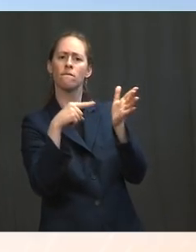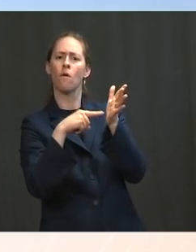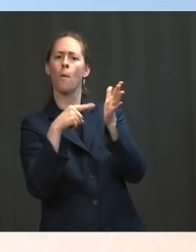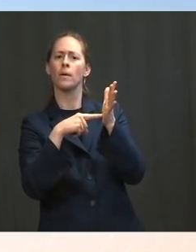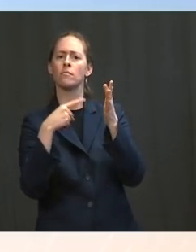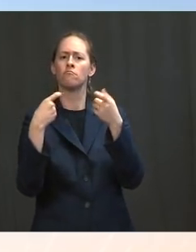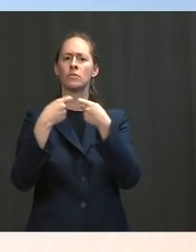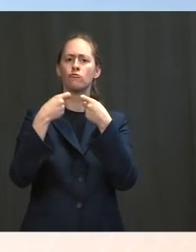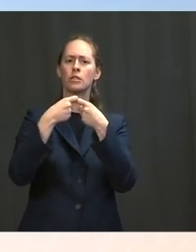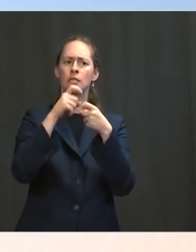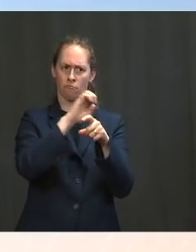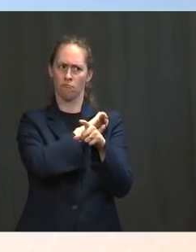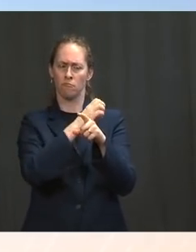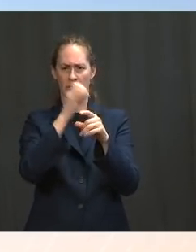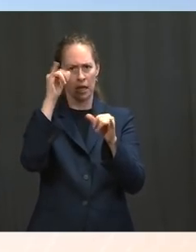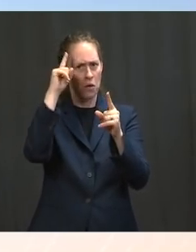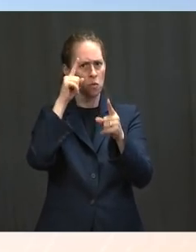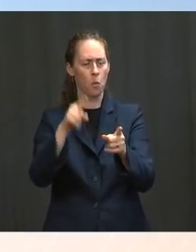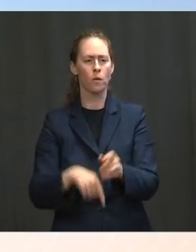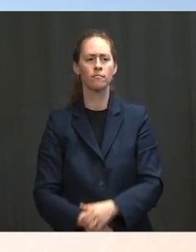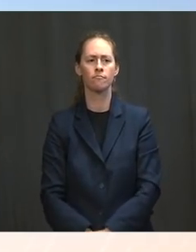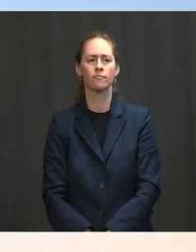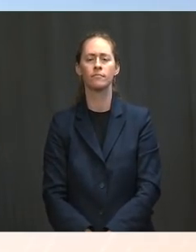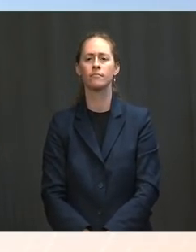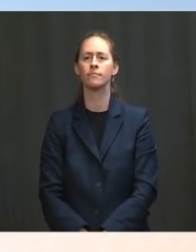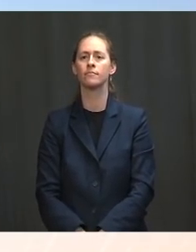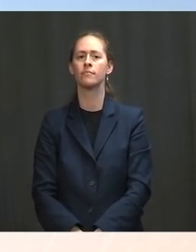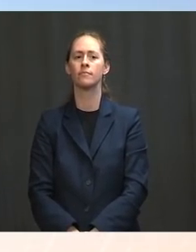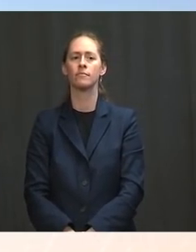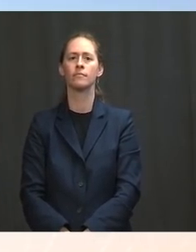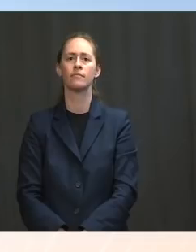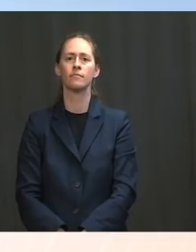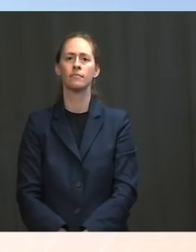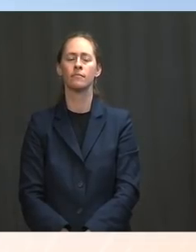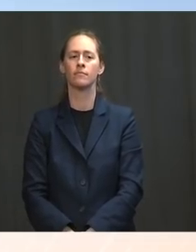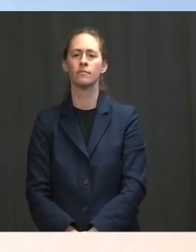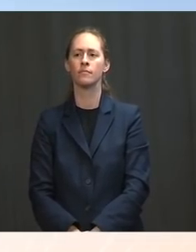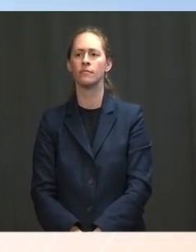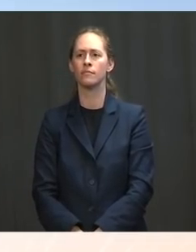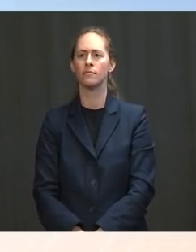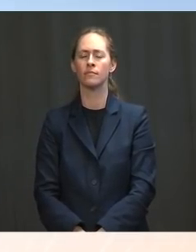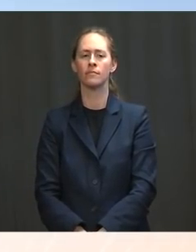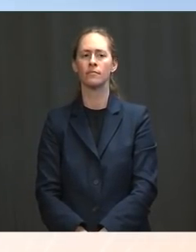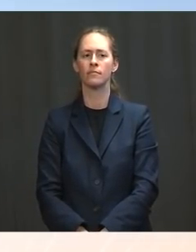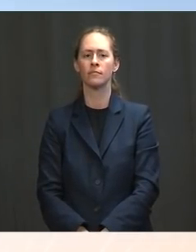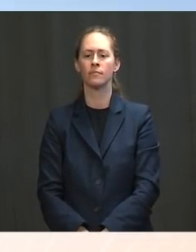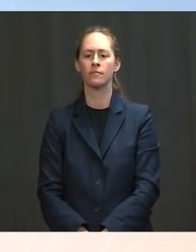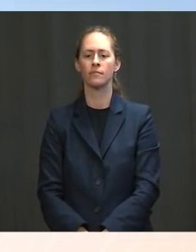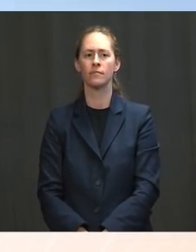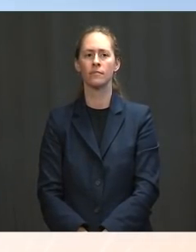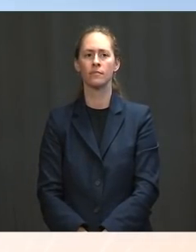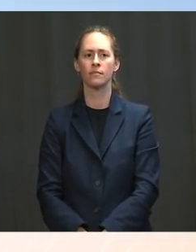The Press: Thanks, Jen. I just want to follow up on Zeke's question to you on this, sort of, public-private role in response to cyberattacks. Ms. Psaki: Sure.